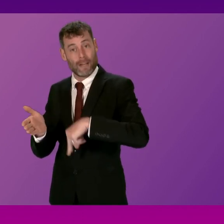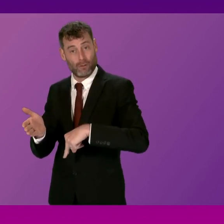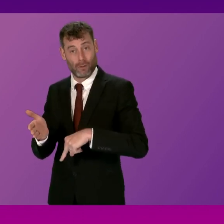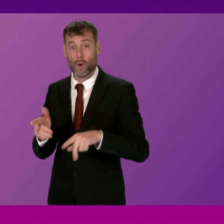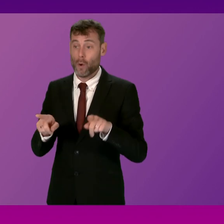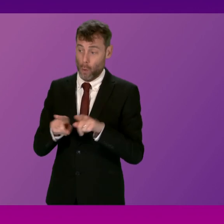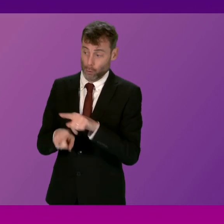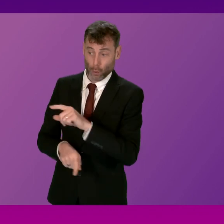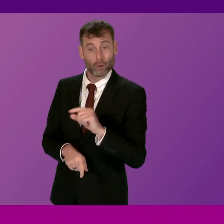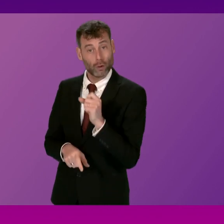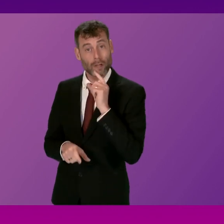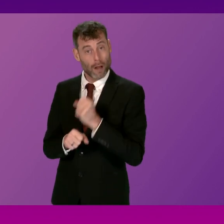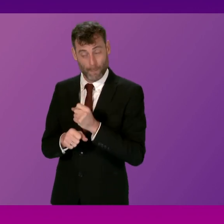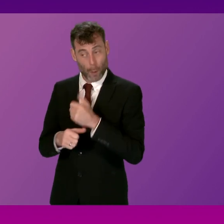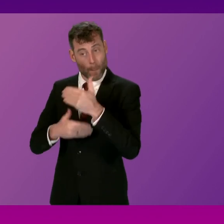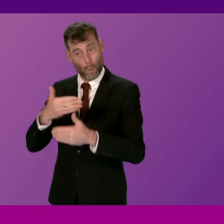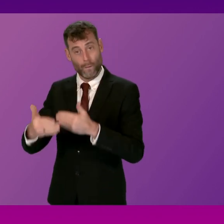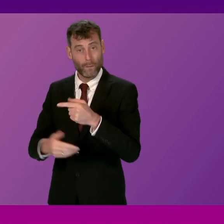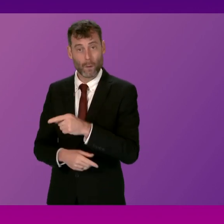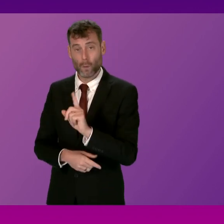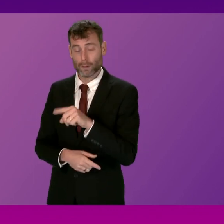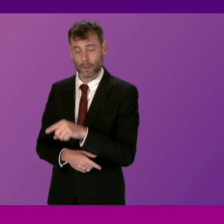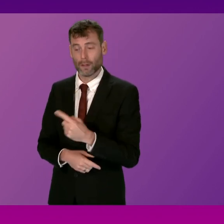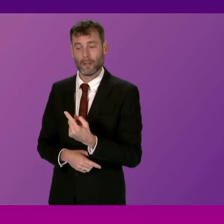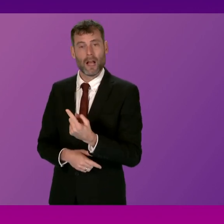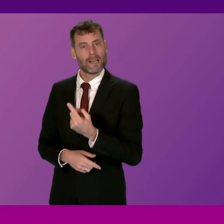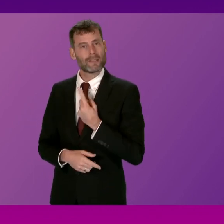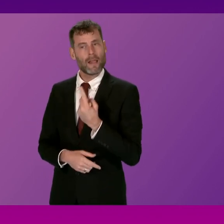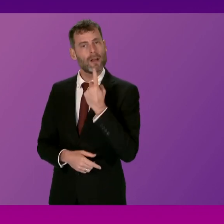The Scottish Government, too, has made progress by introducing the Social Care Act 2013, which